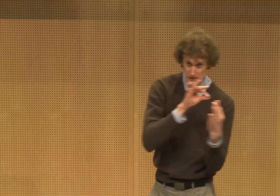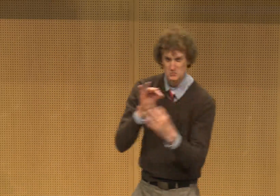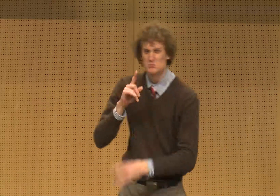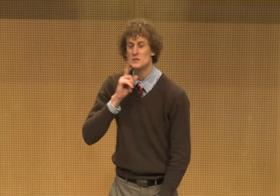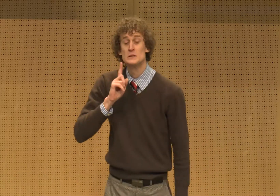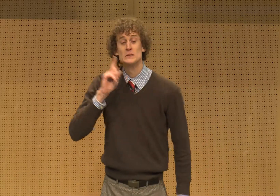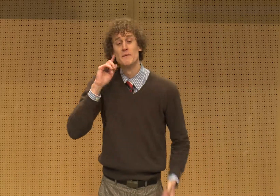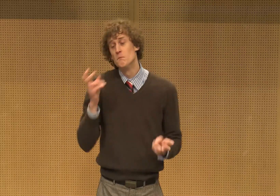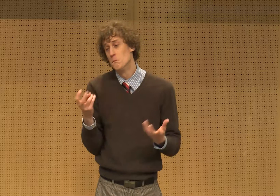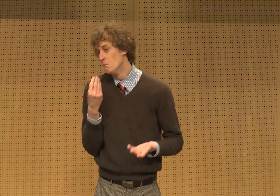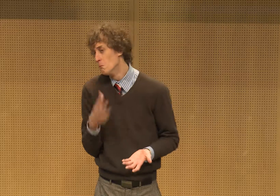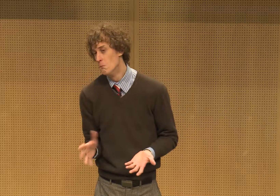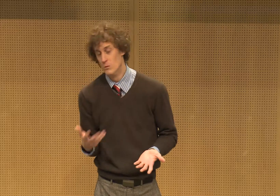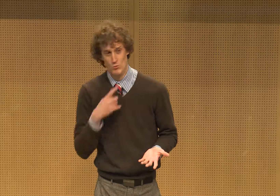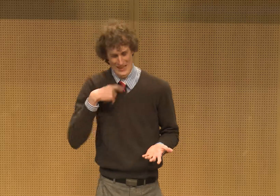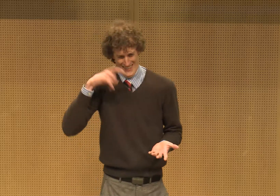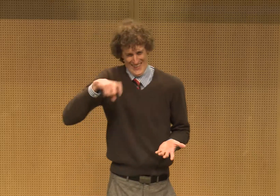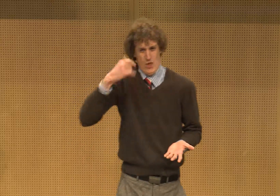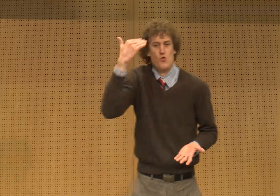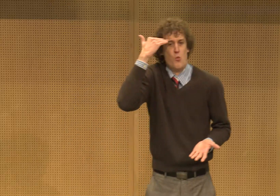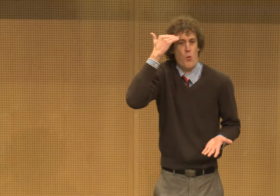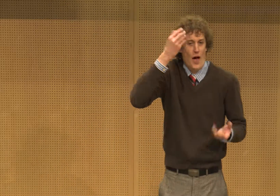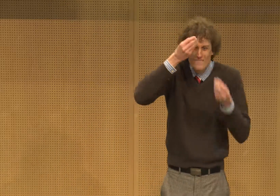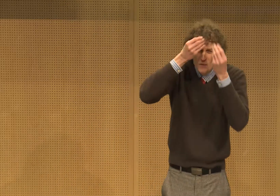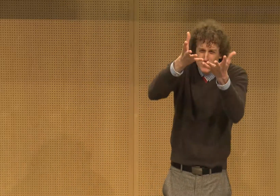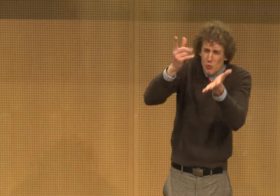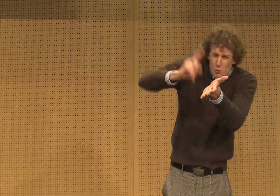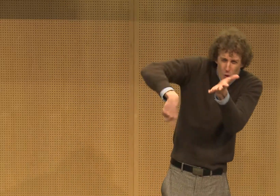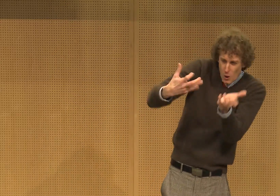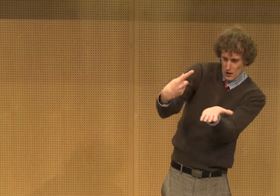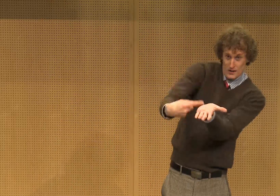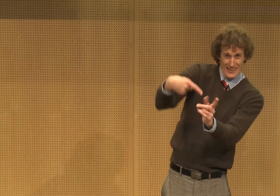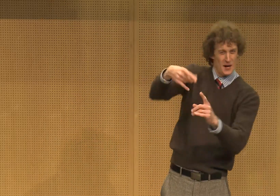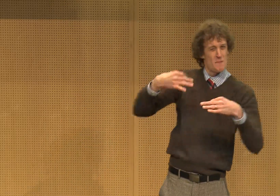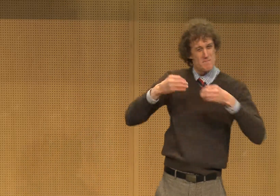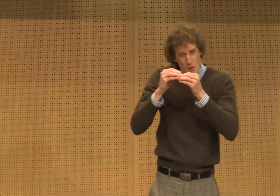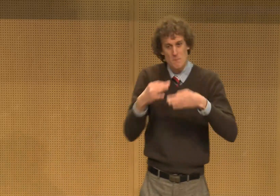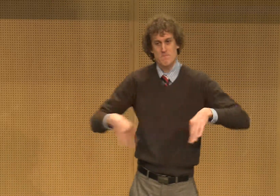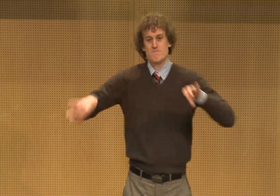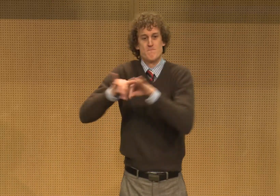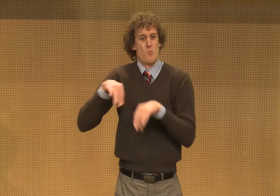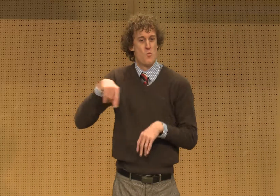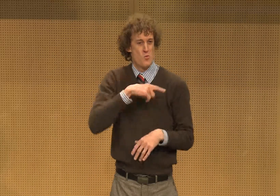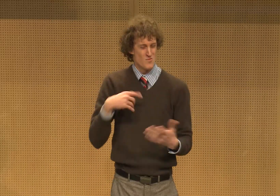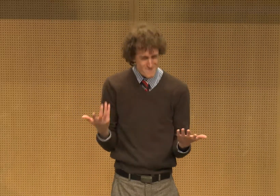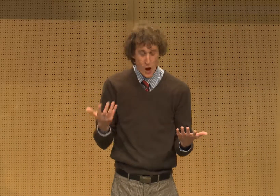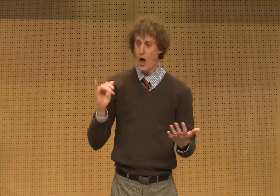the reader can still understand what is being said. You know, you can still get the gist of the conversation enough